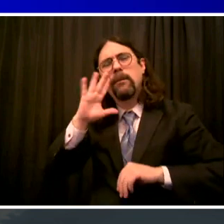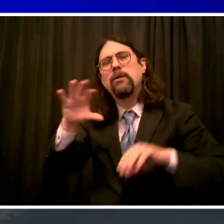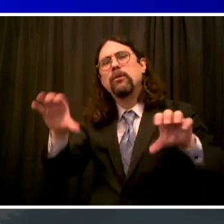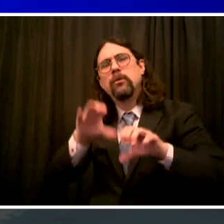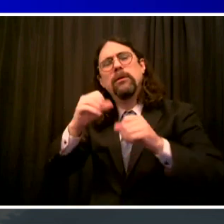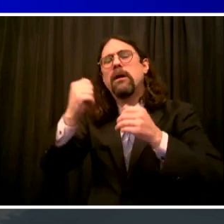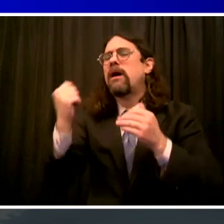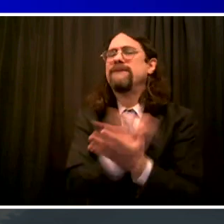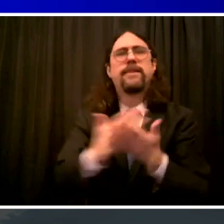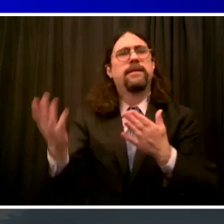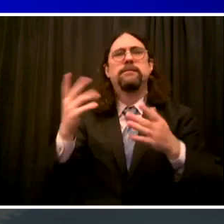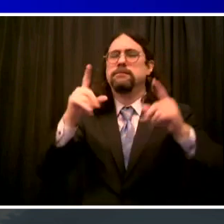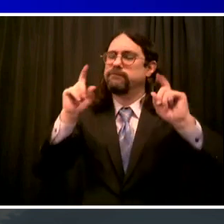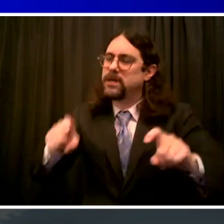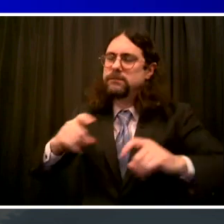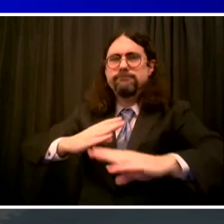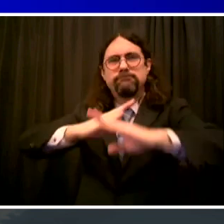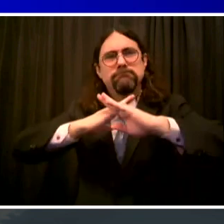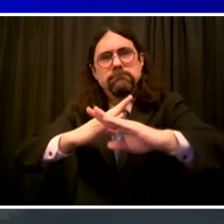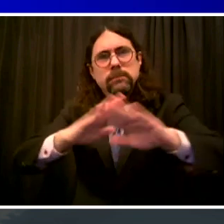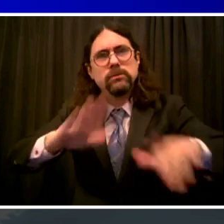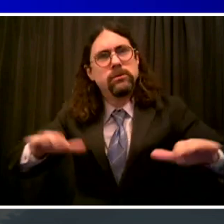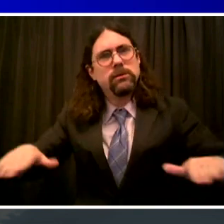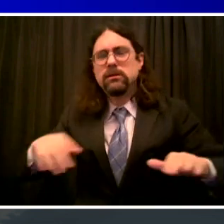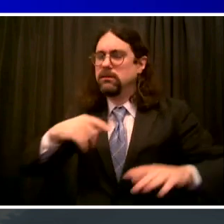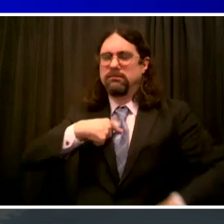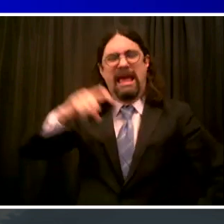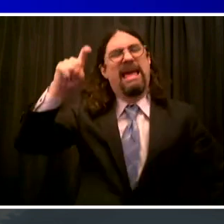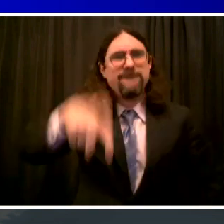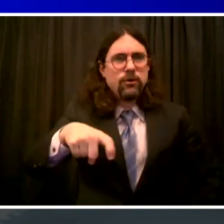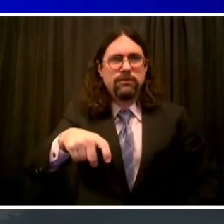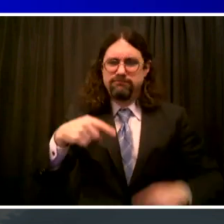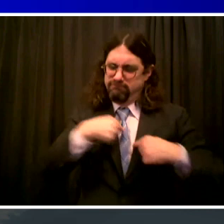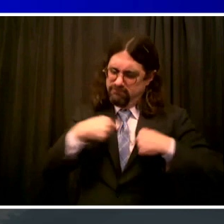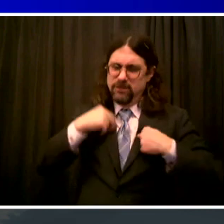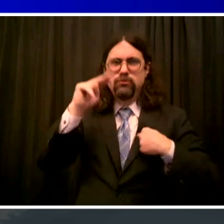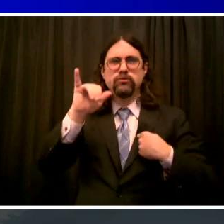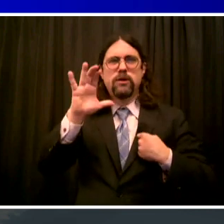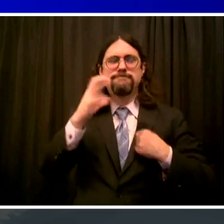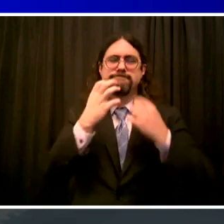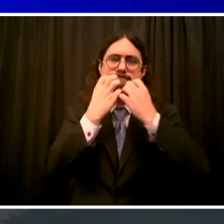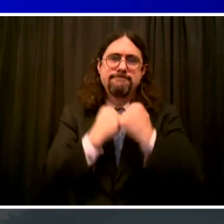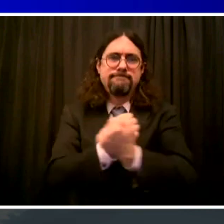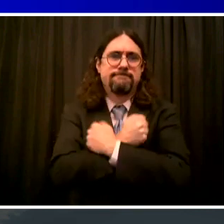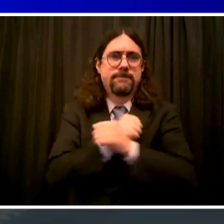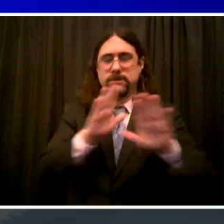EVERYTHING TO PTROECT OUR CHILDREN. WHAEVTE IRT TAKES, WE'RE GOING TO PROTECT